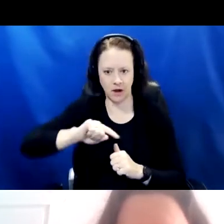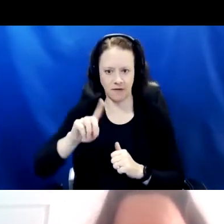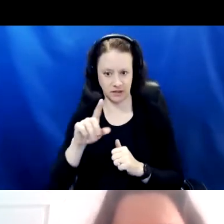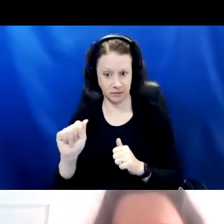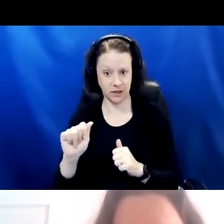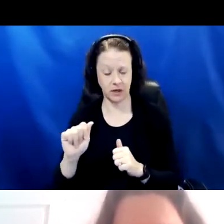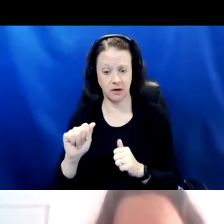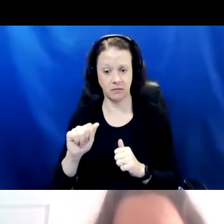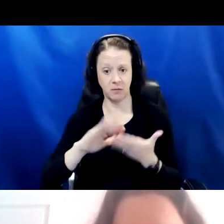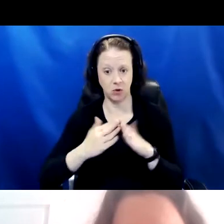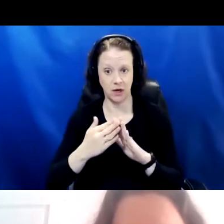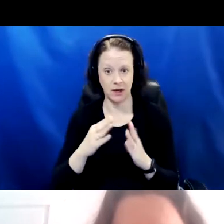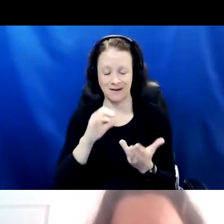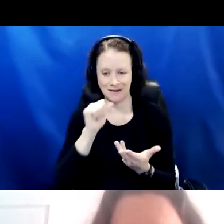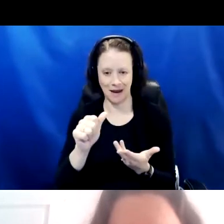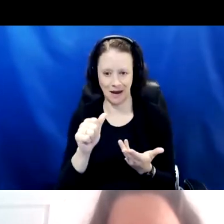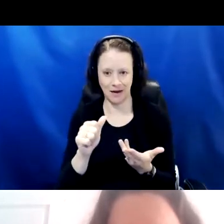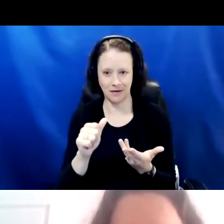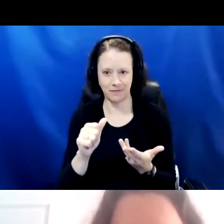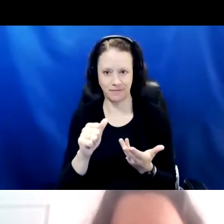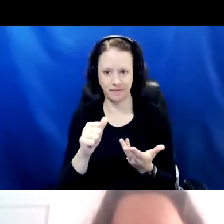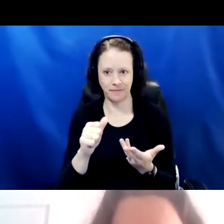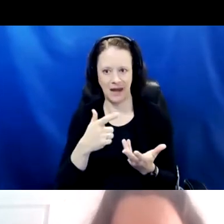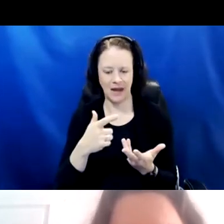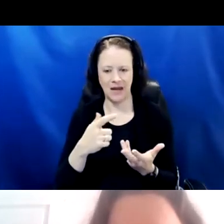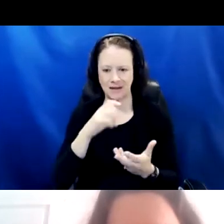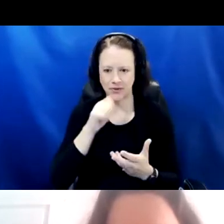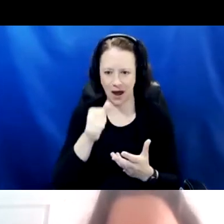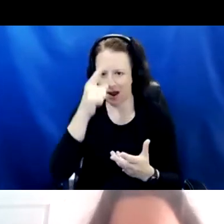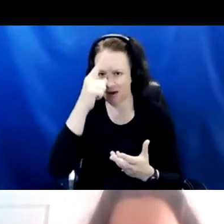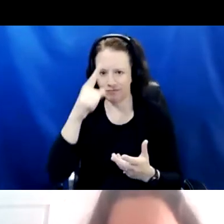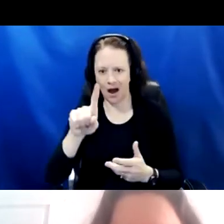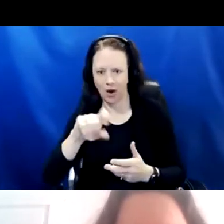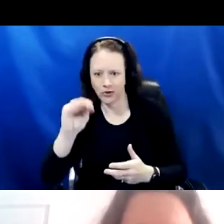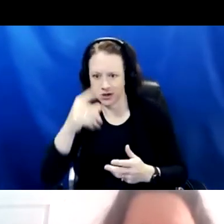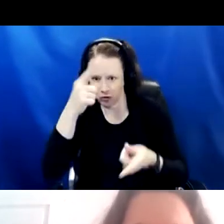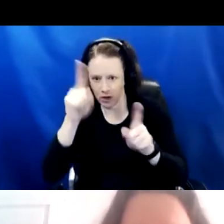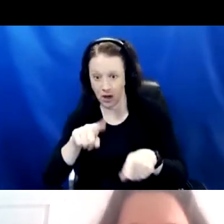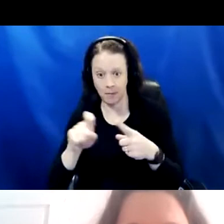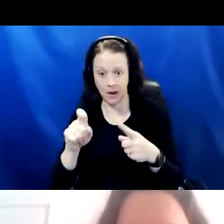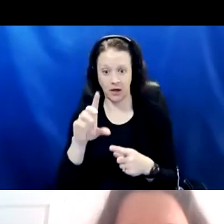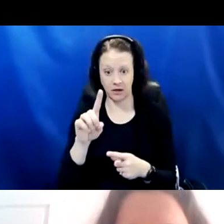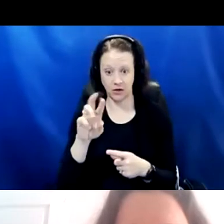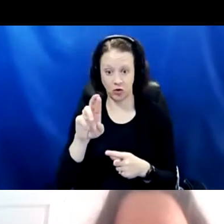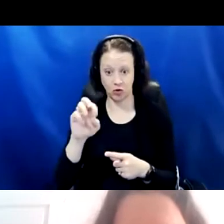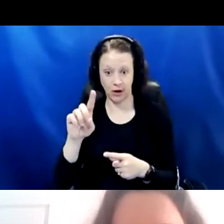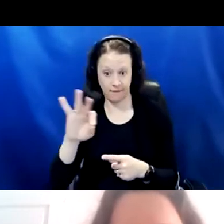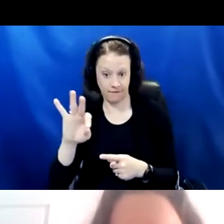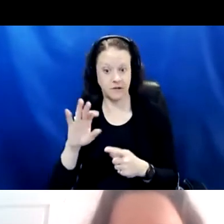Not, I would say it wasn't a consensus, but DREDF supported this. It was the majority view